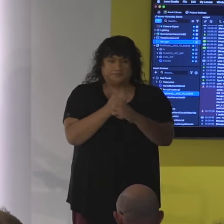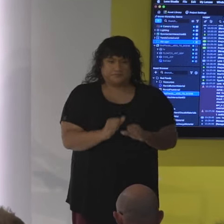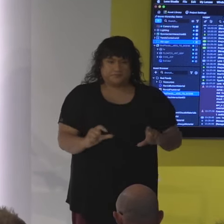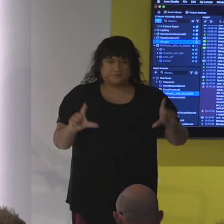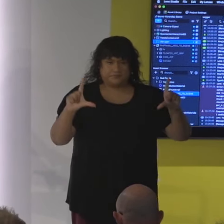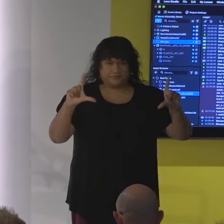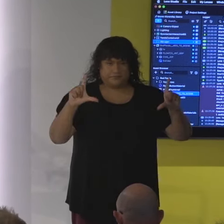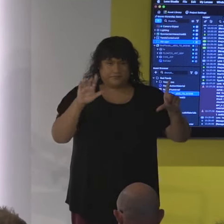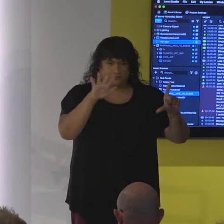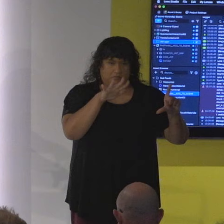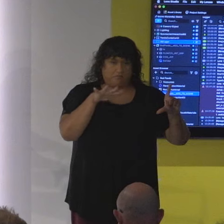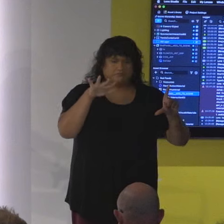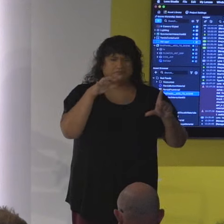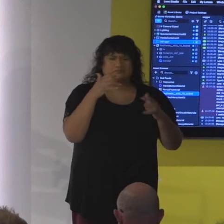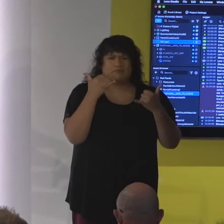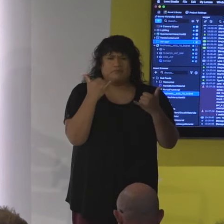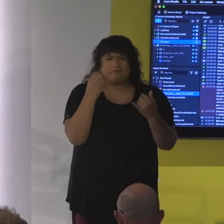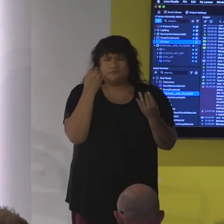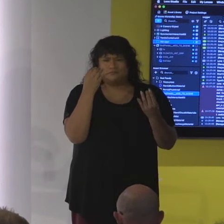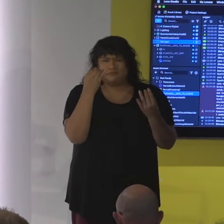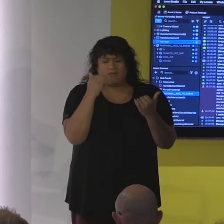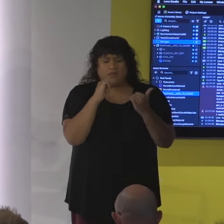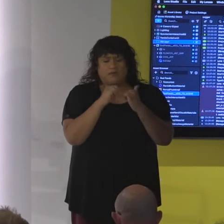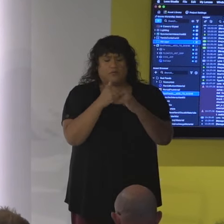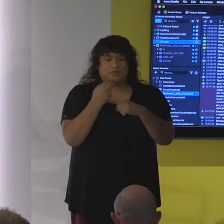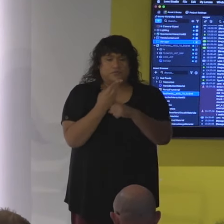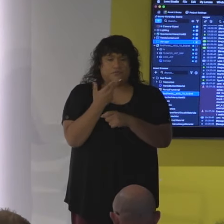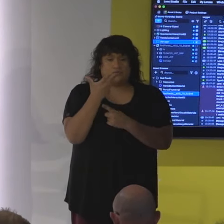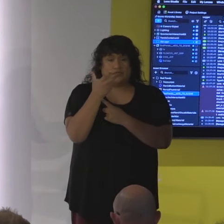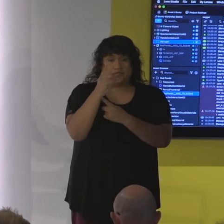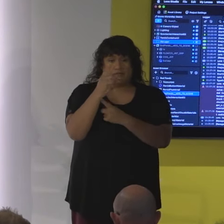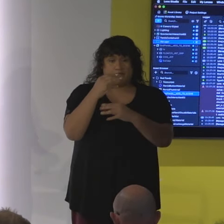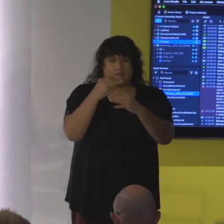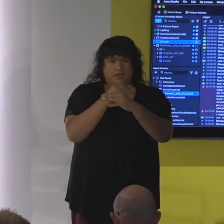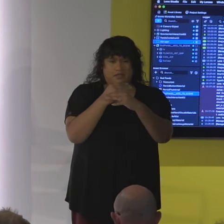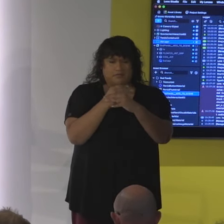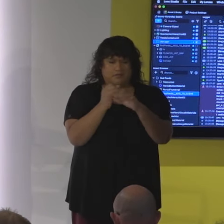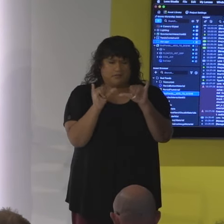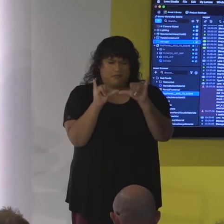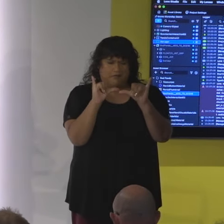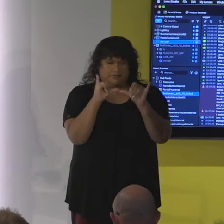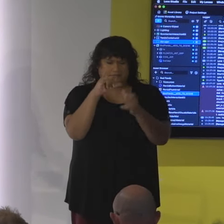about how we want to use some 3D math in order to calculate an ideal spawn point for this prefab.